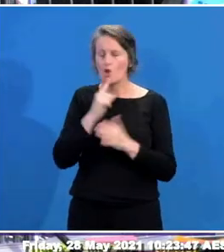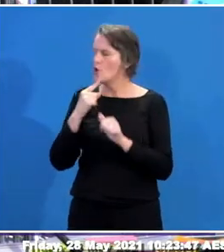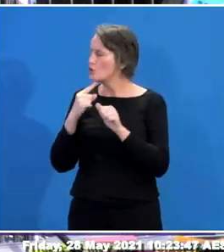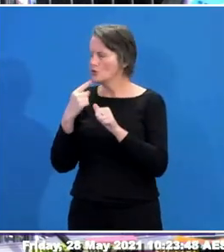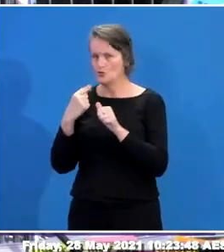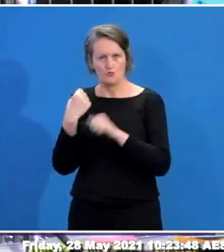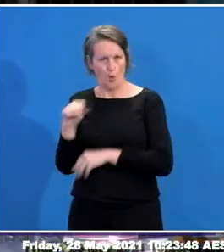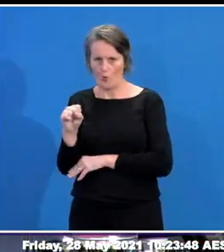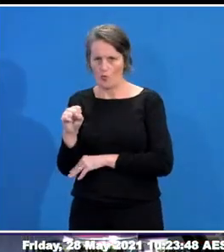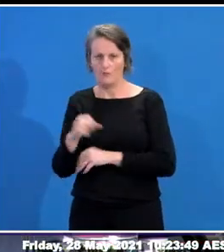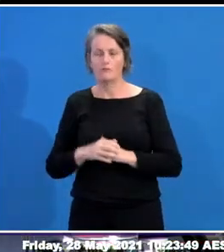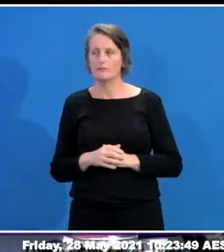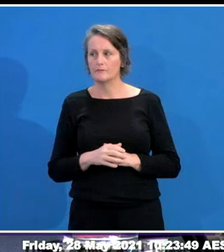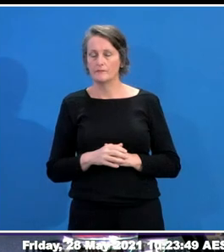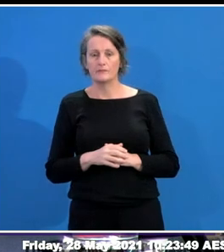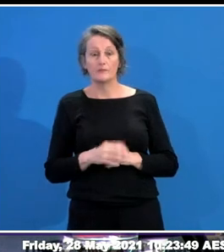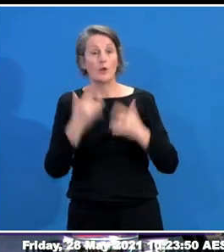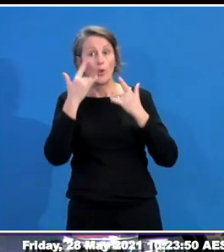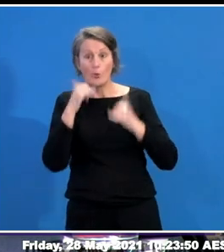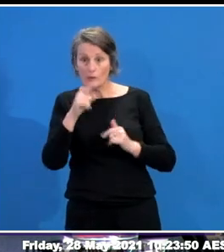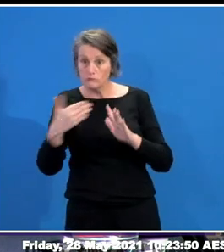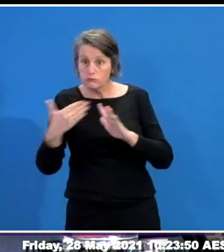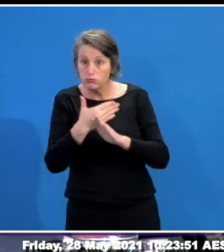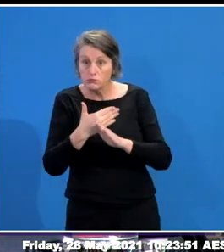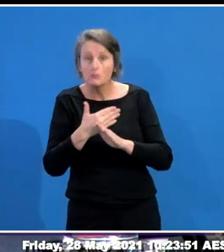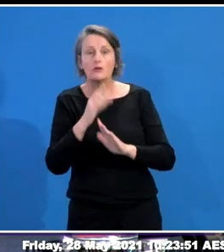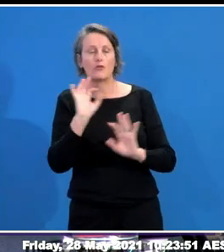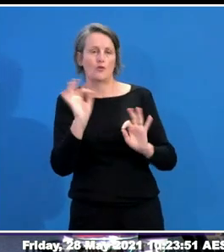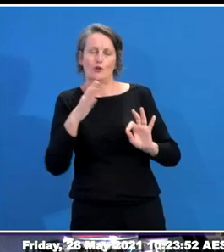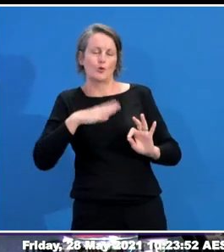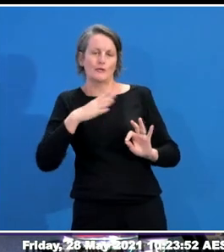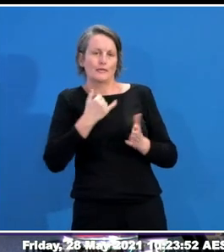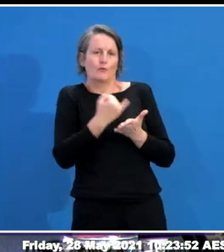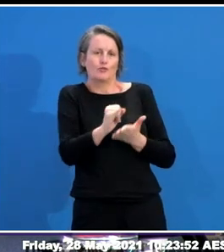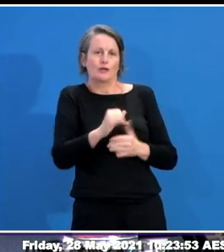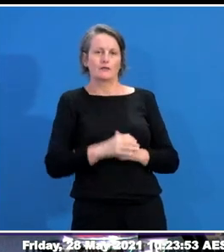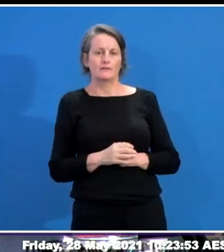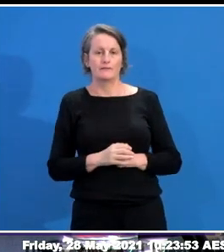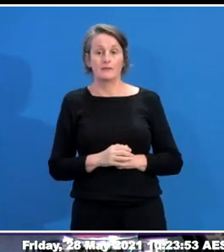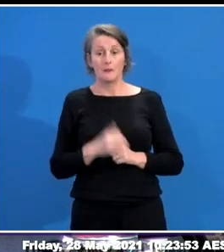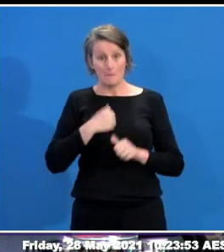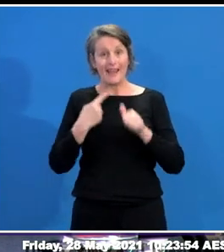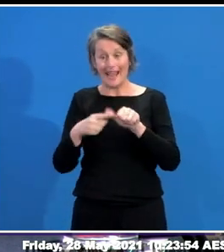Do you have an objection? I don't have an objection. Would you be good enough to answer the question. I did. The answer is no.